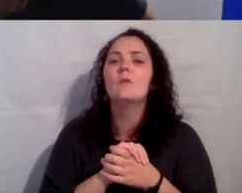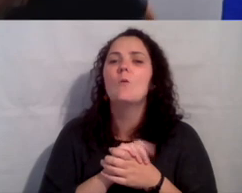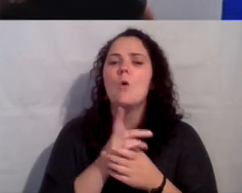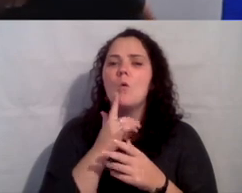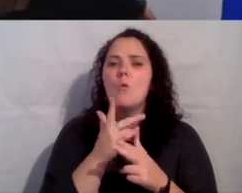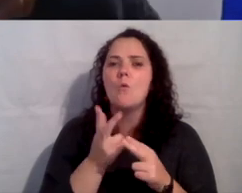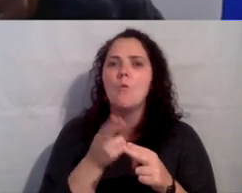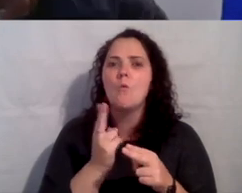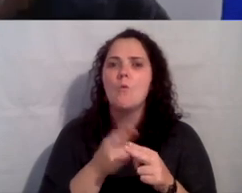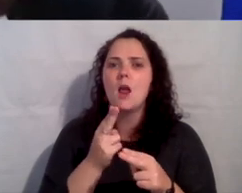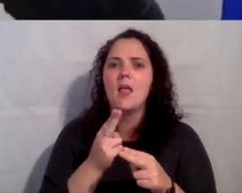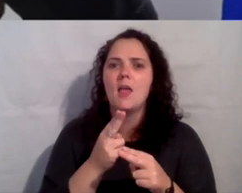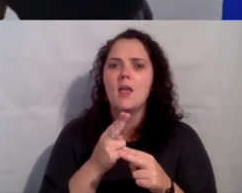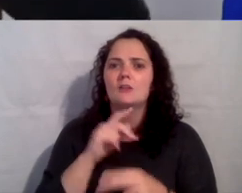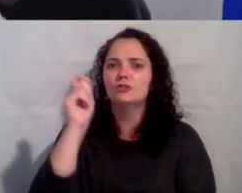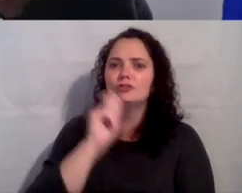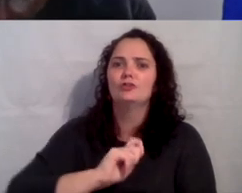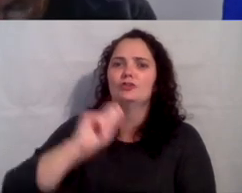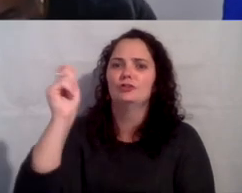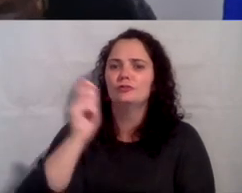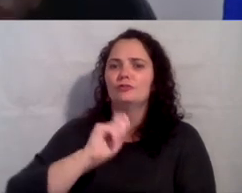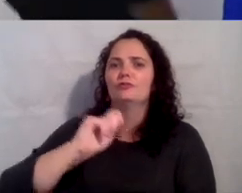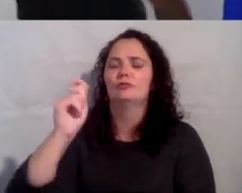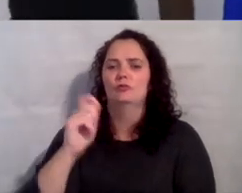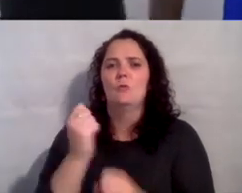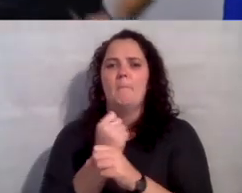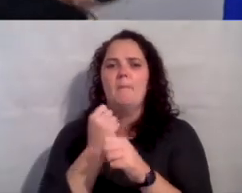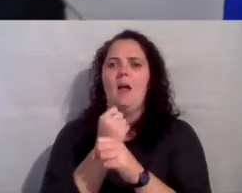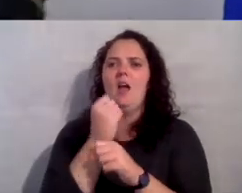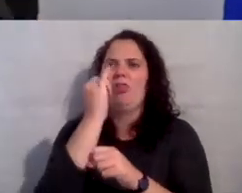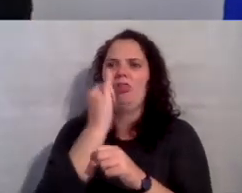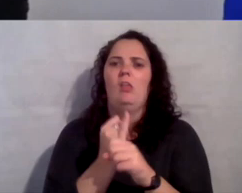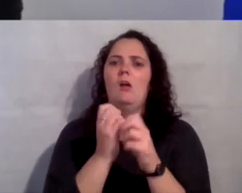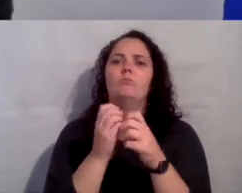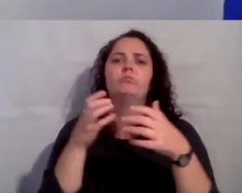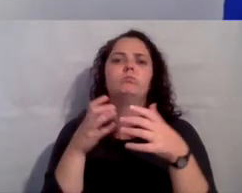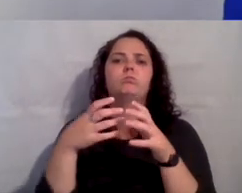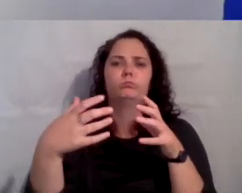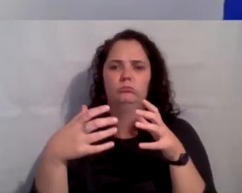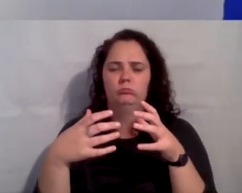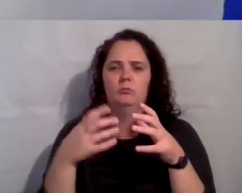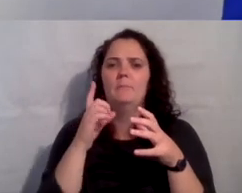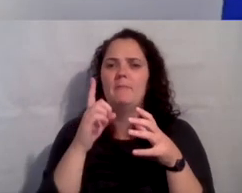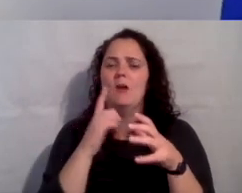very, very quickly but we're working around the drawing slowly. Okay so let me let me explain